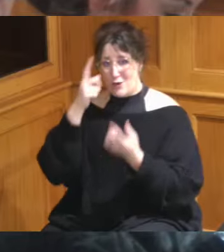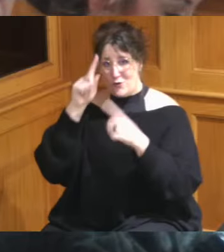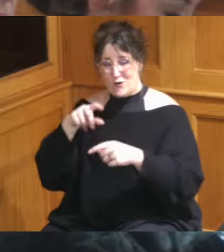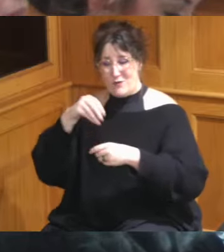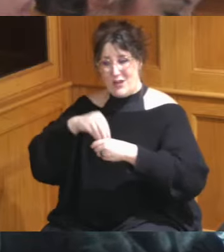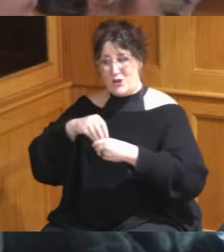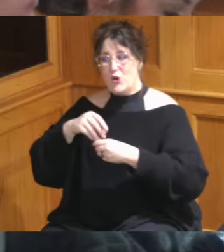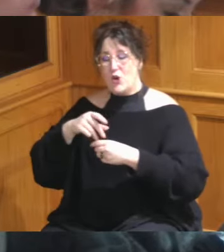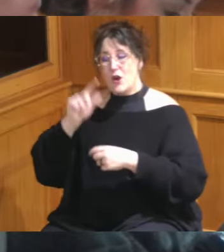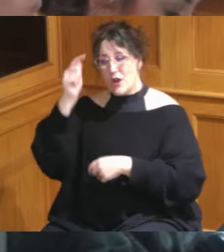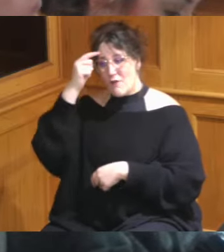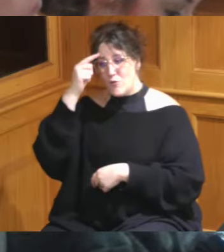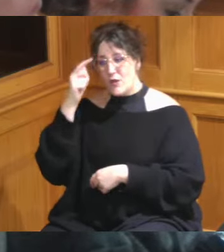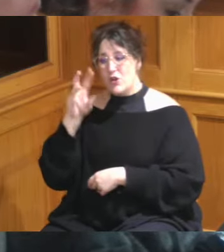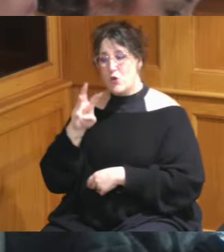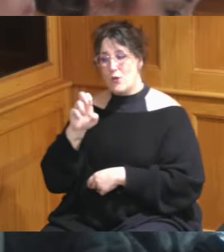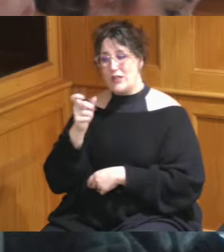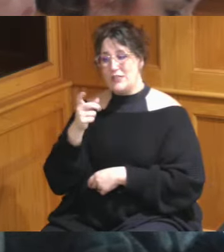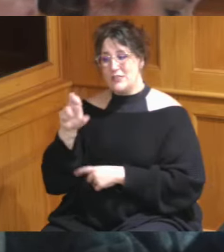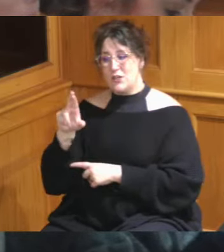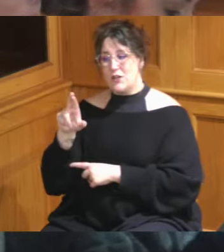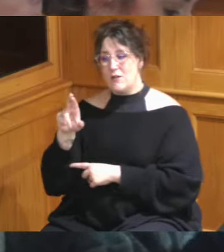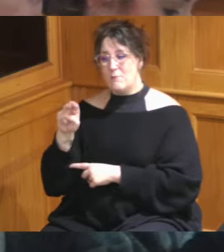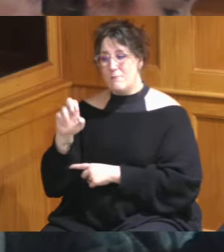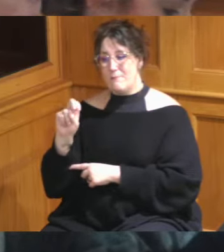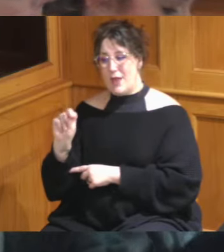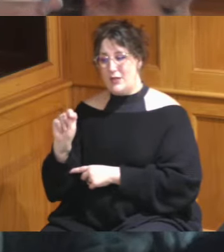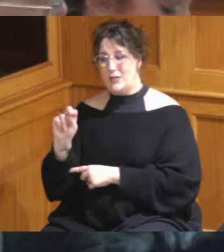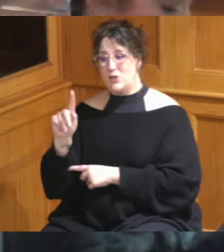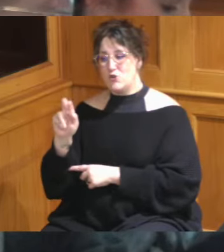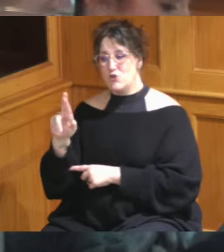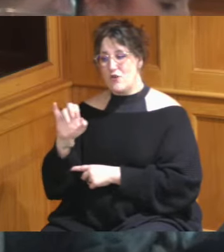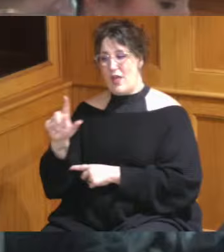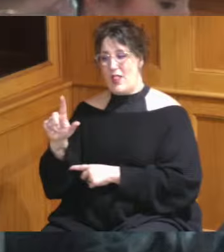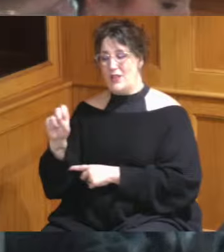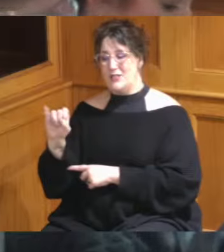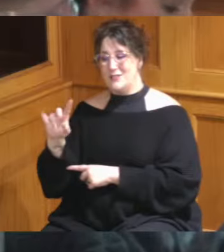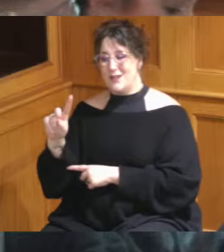Green Township for the Wesselman Trailside Sewer Extension Project, which is intended